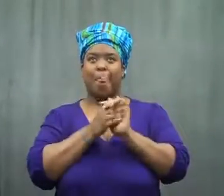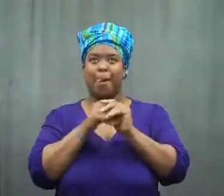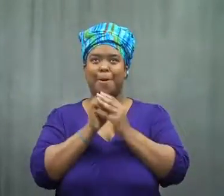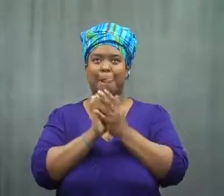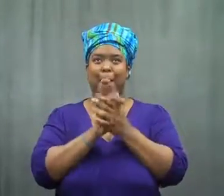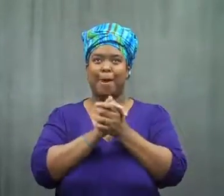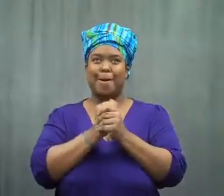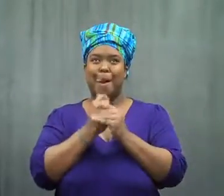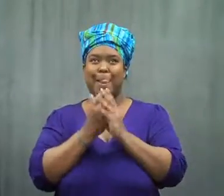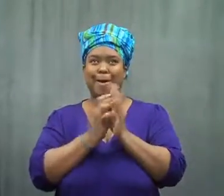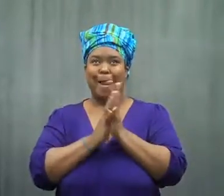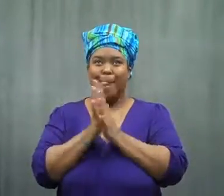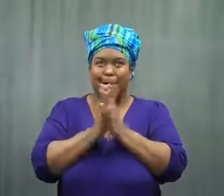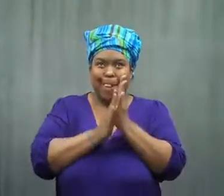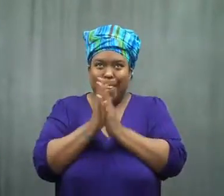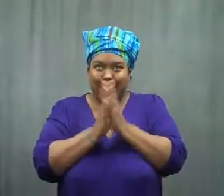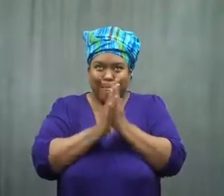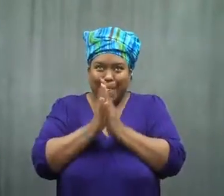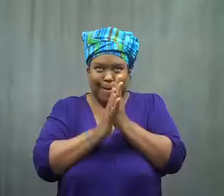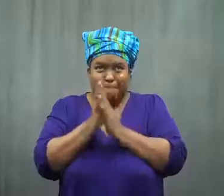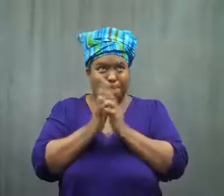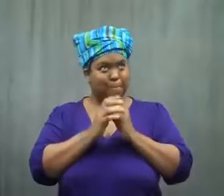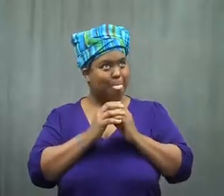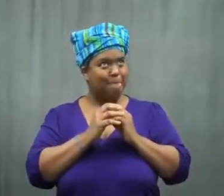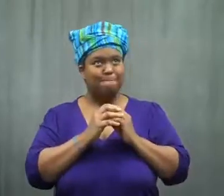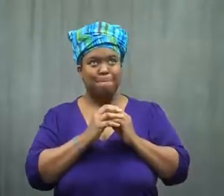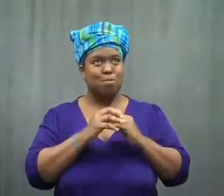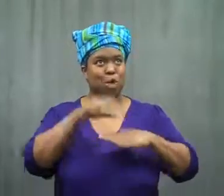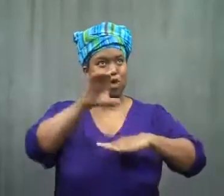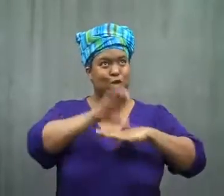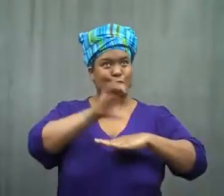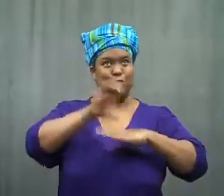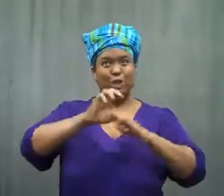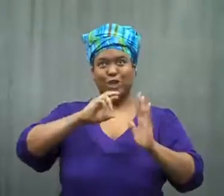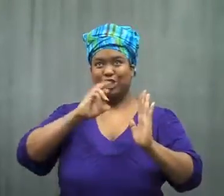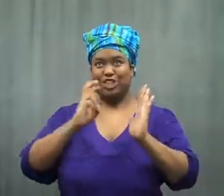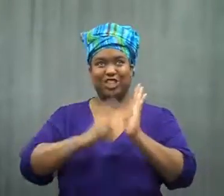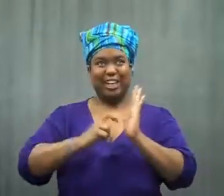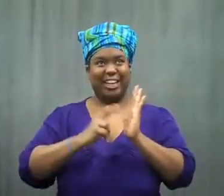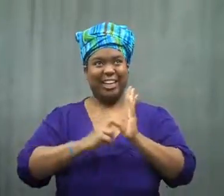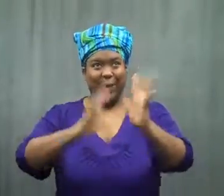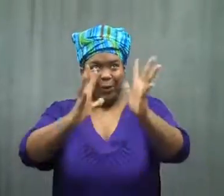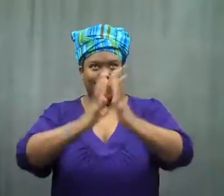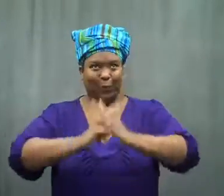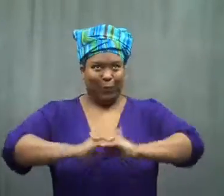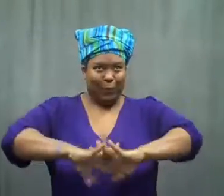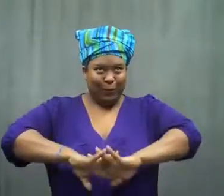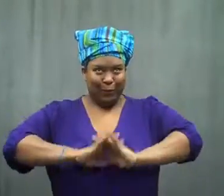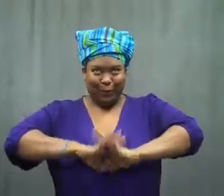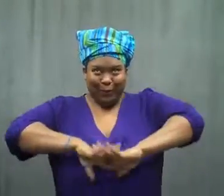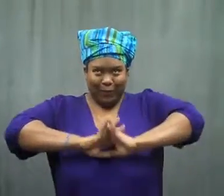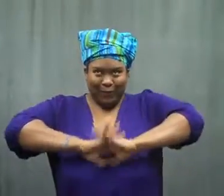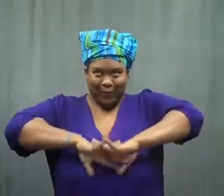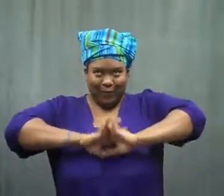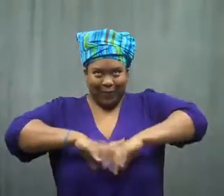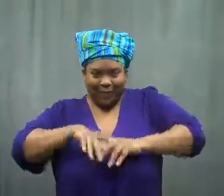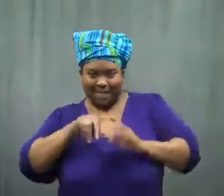Oooh yummy! Church's Chicken! Awwright!